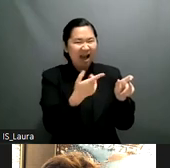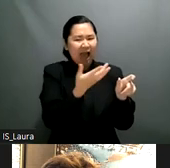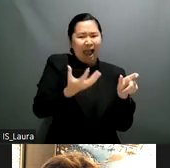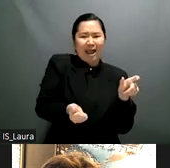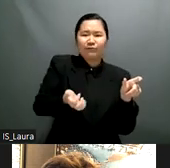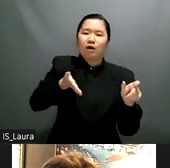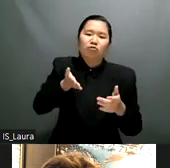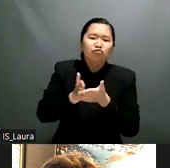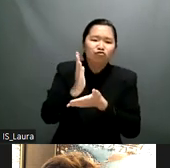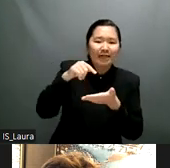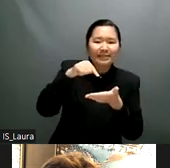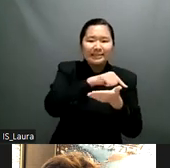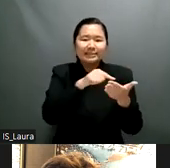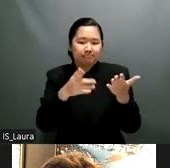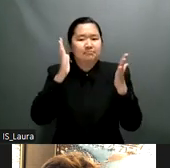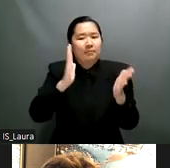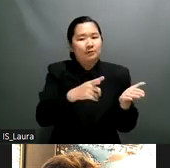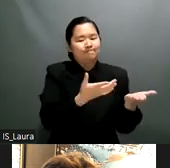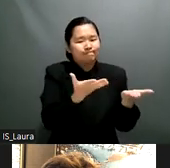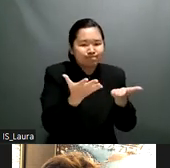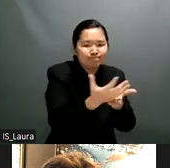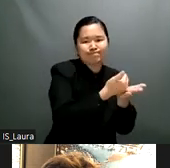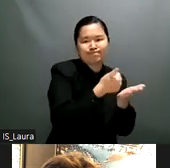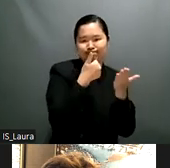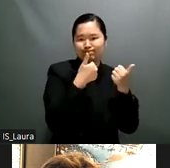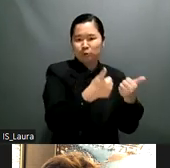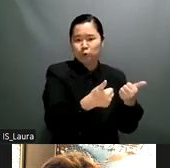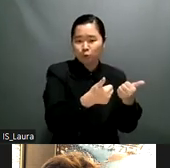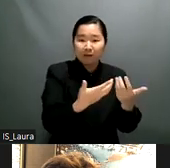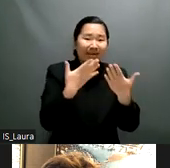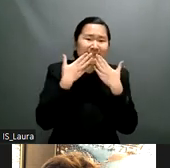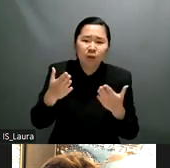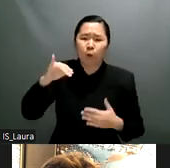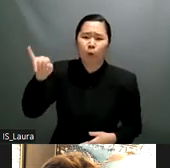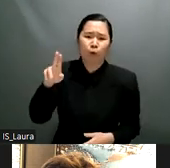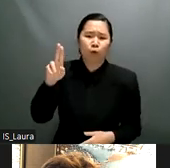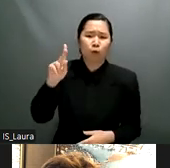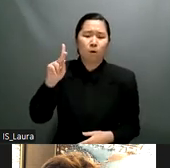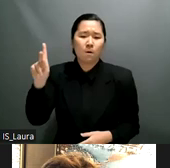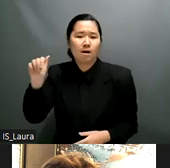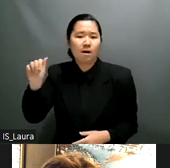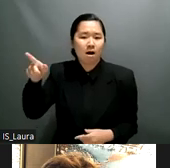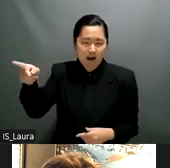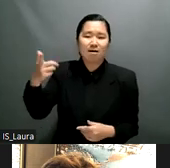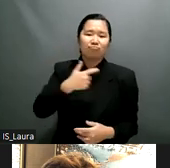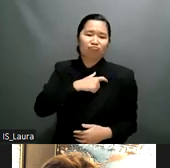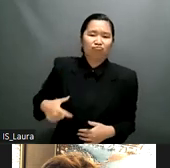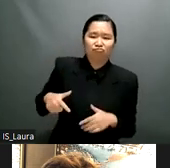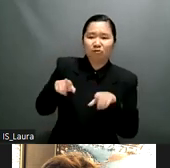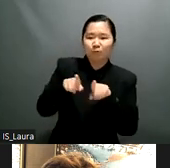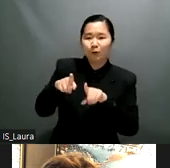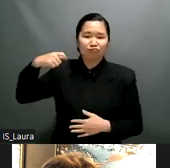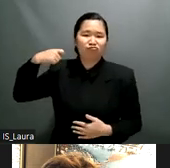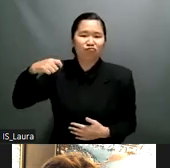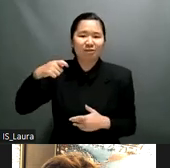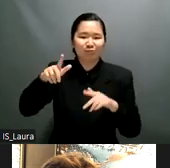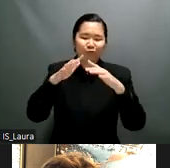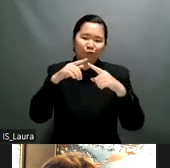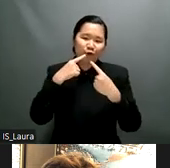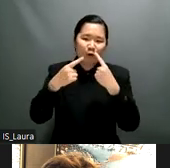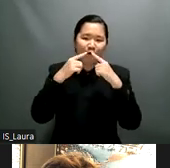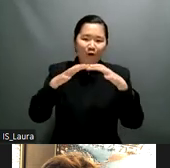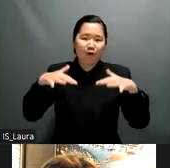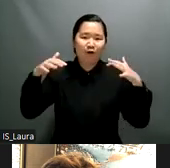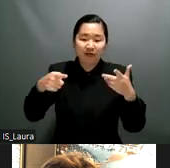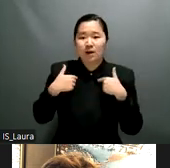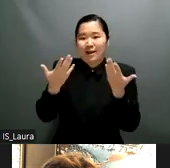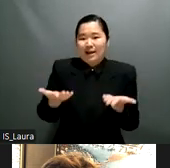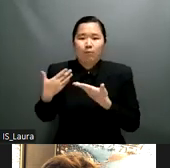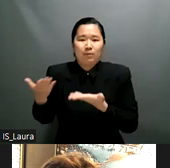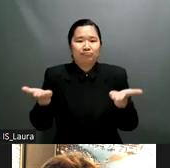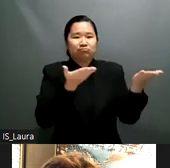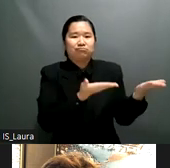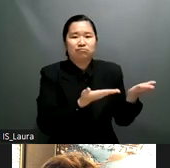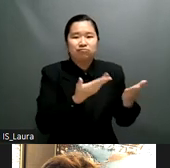disability forum representative on the idea board and after the idea elections of 2021 he holds the